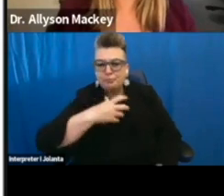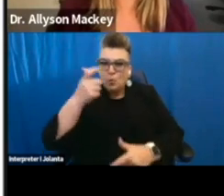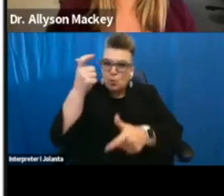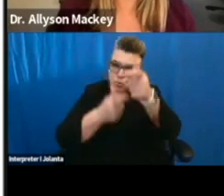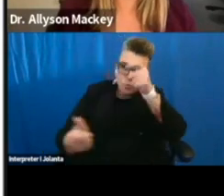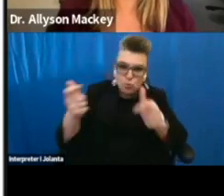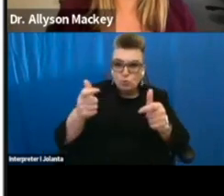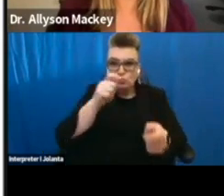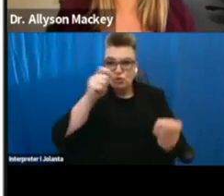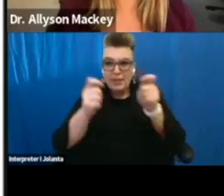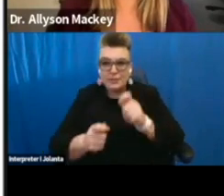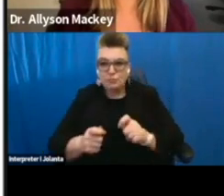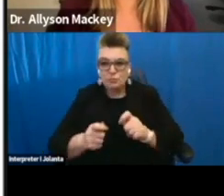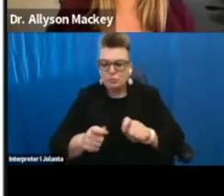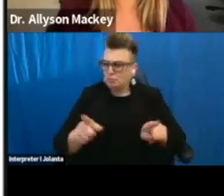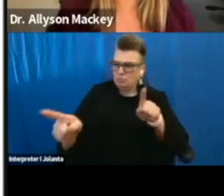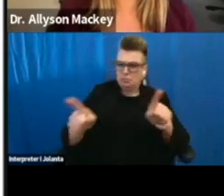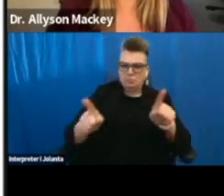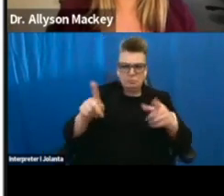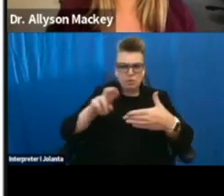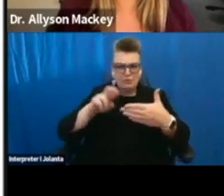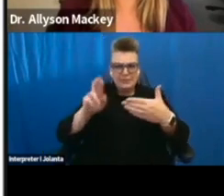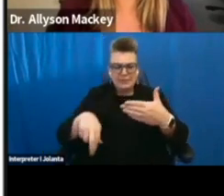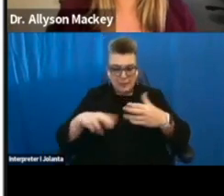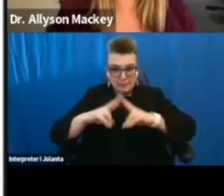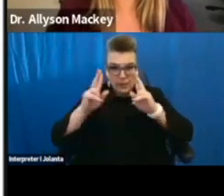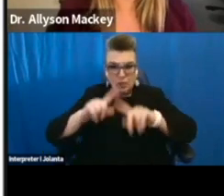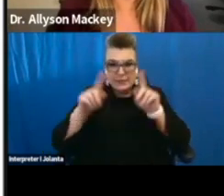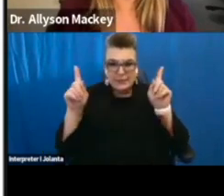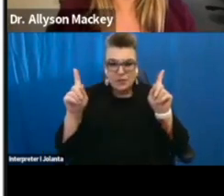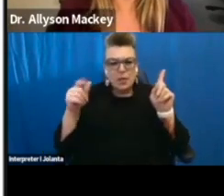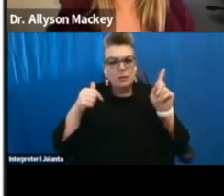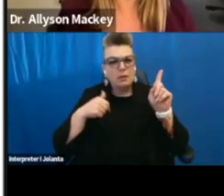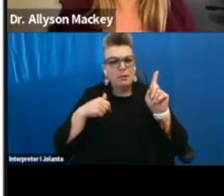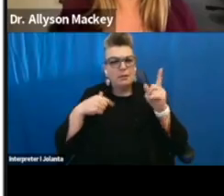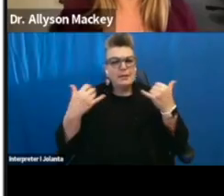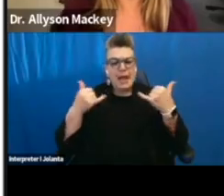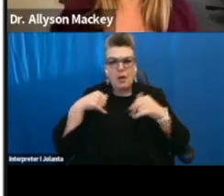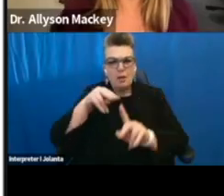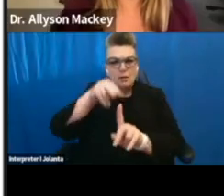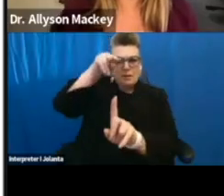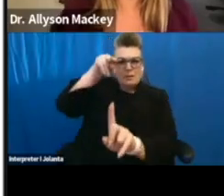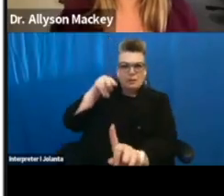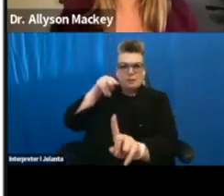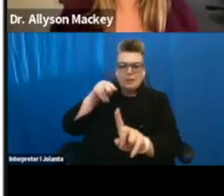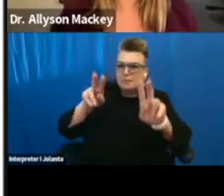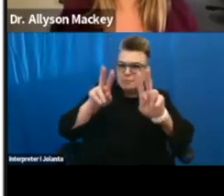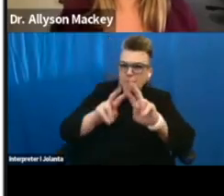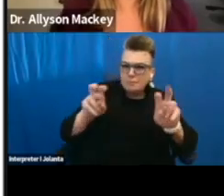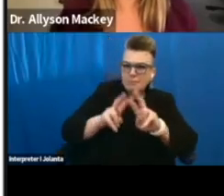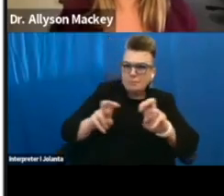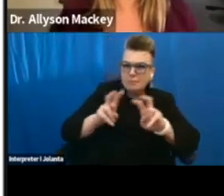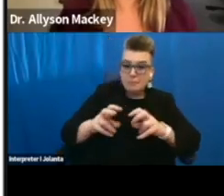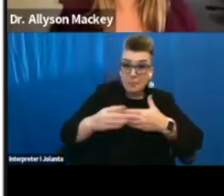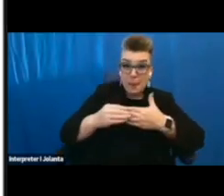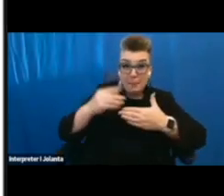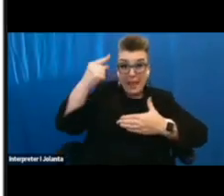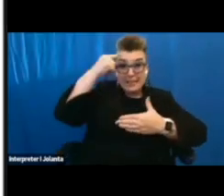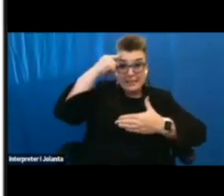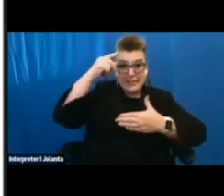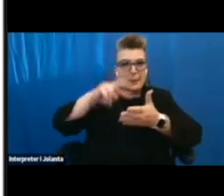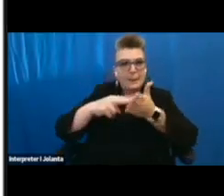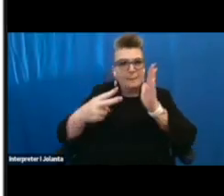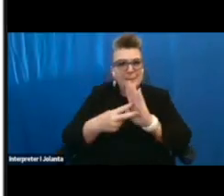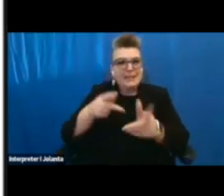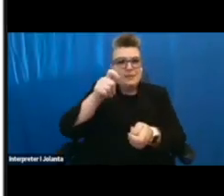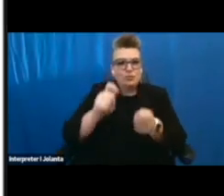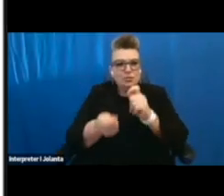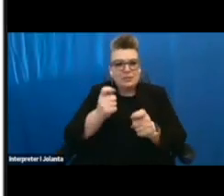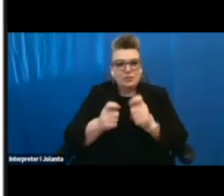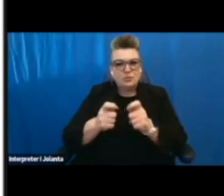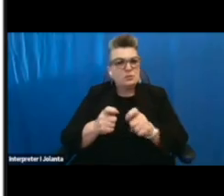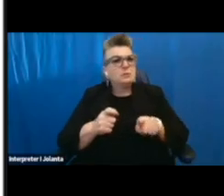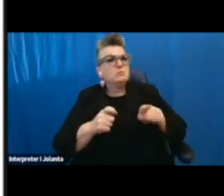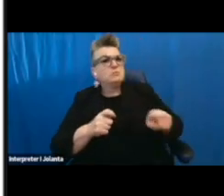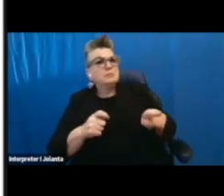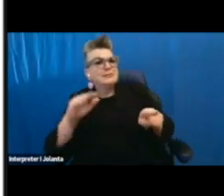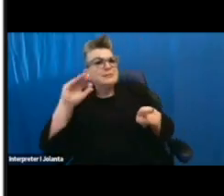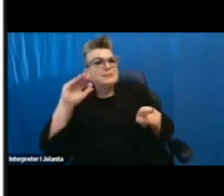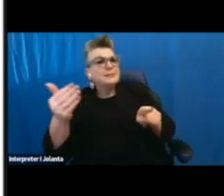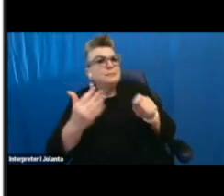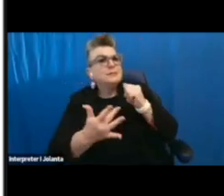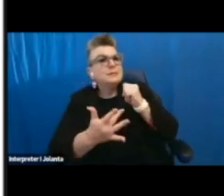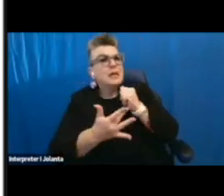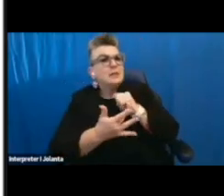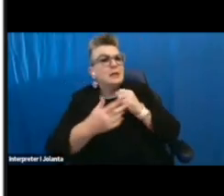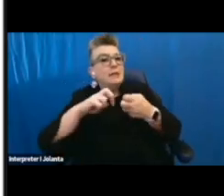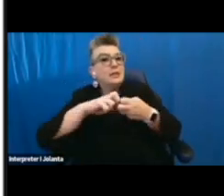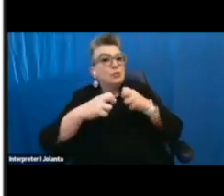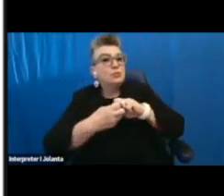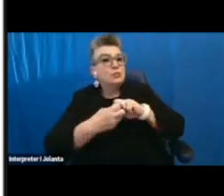led me to wonder about plasticity as the potential to change there's some technical issues with the